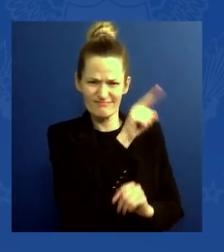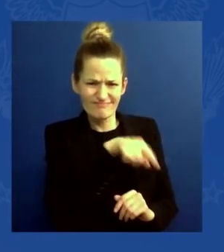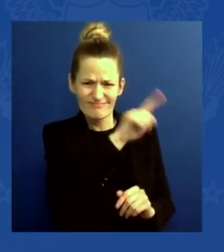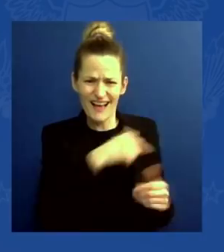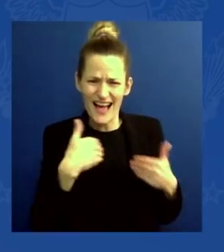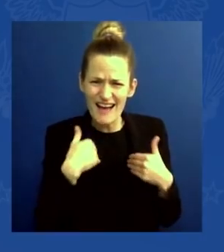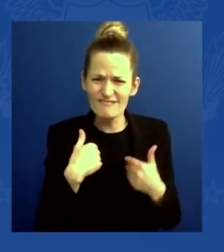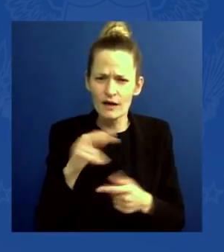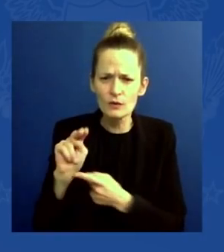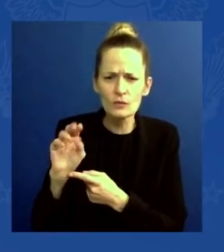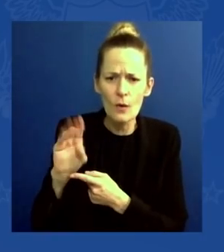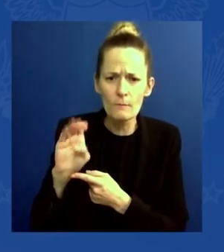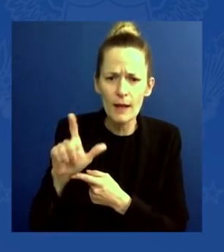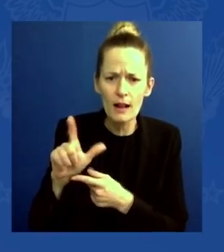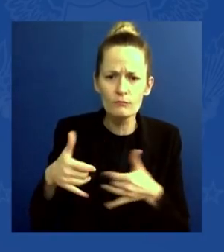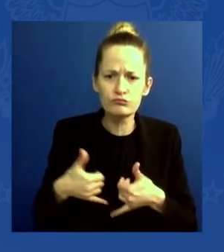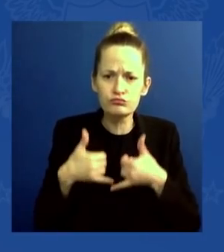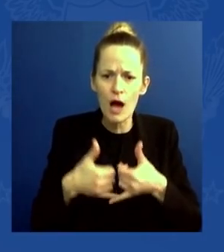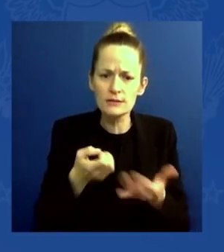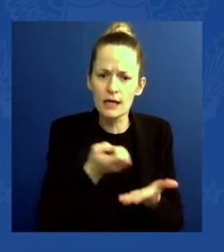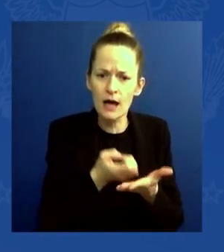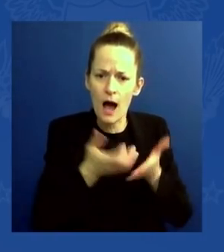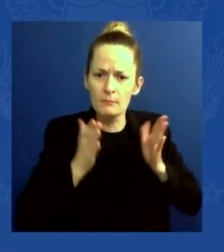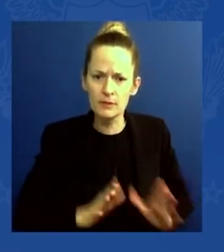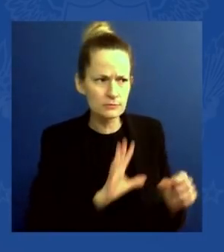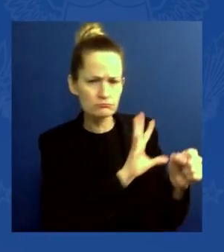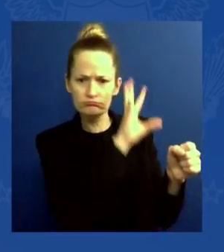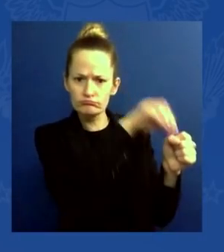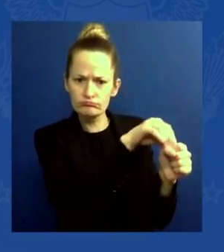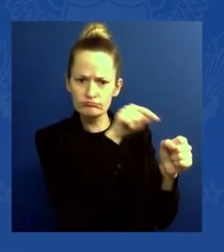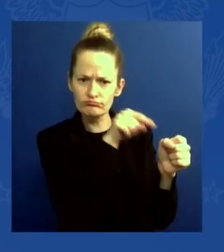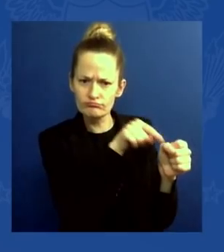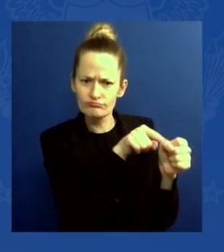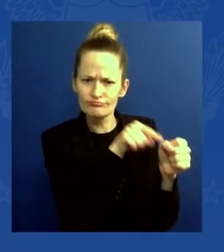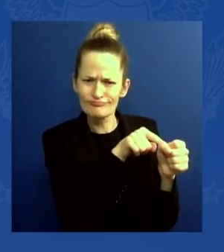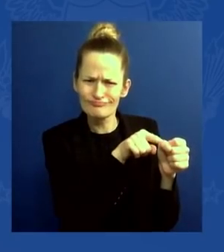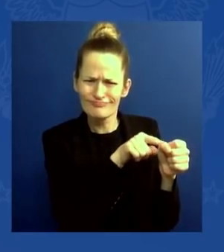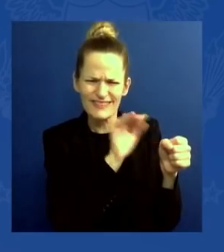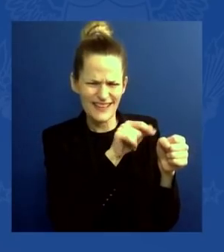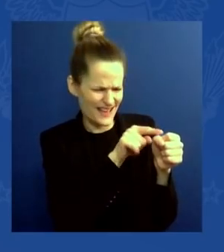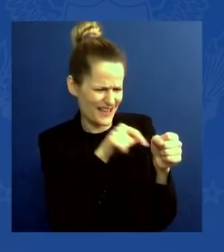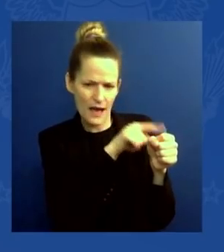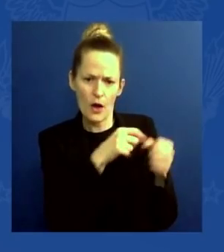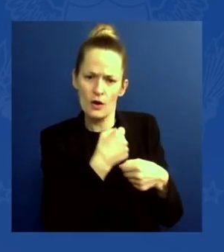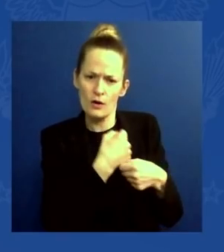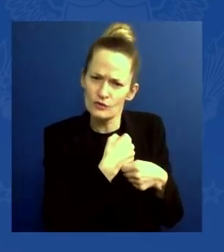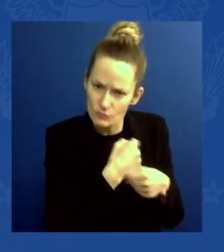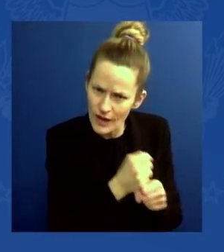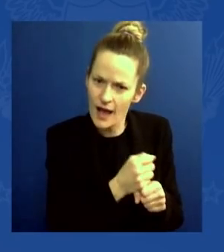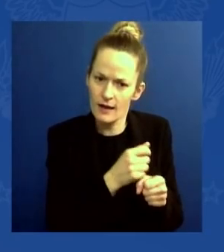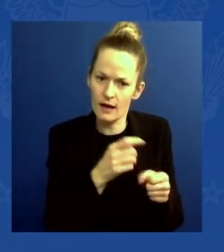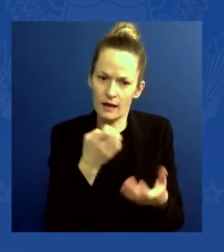And for the economy, it recognizes that we -- we face an inflection point. For most of the 20th century,